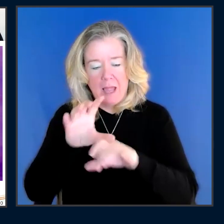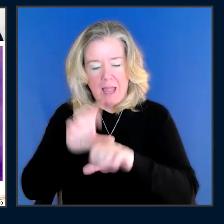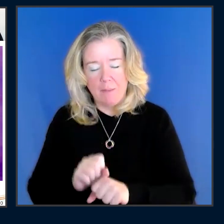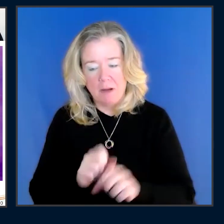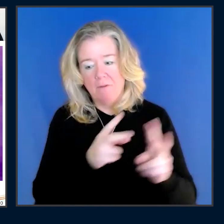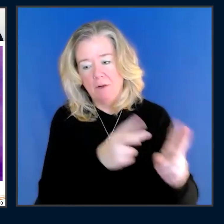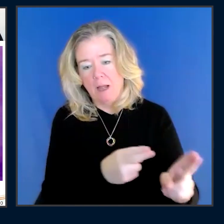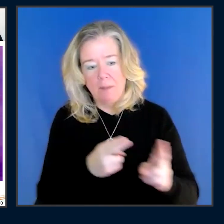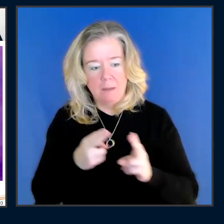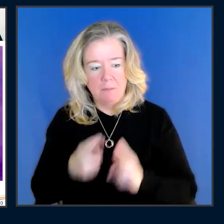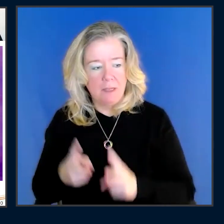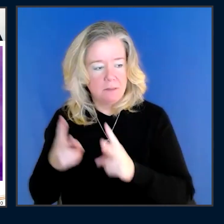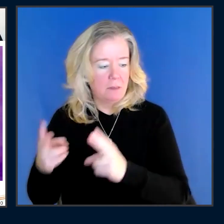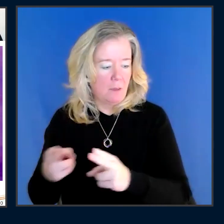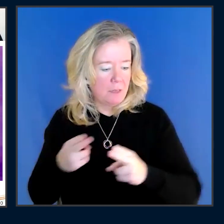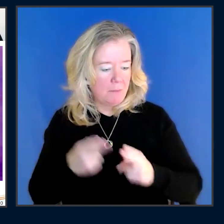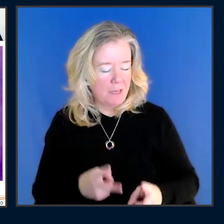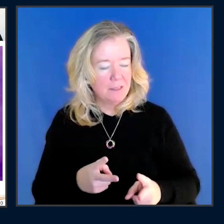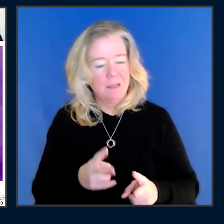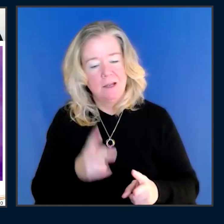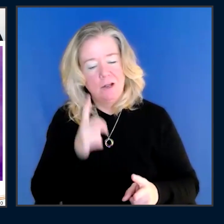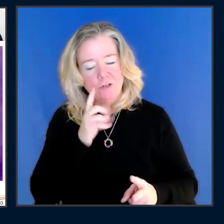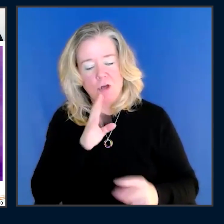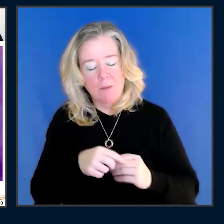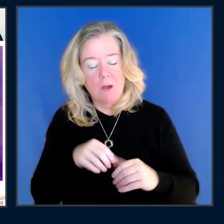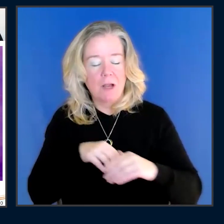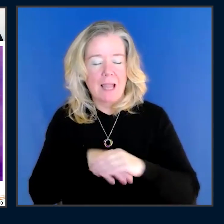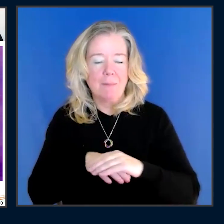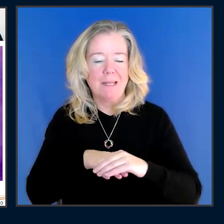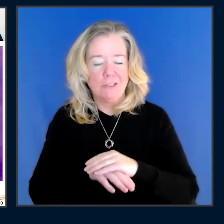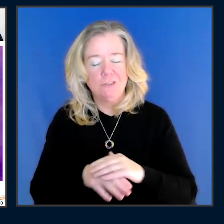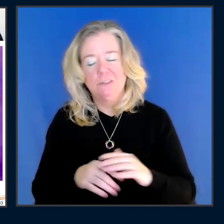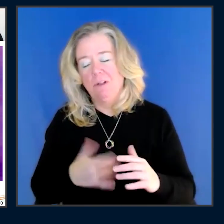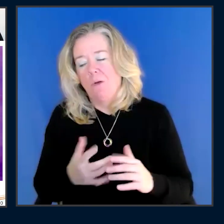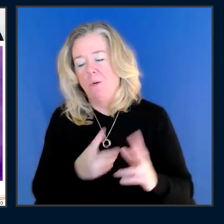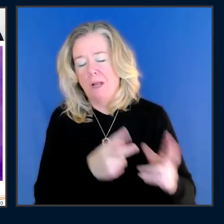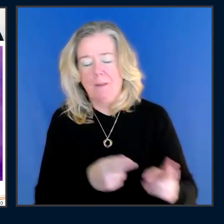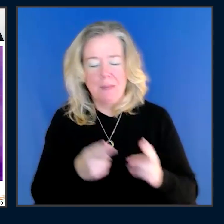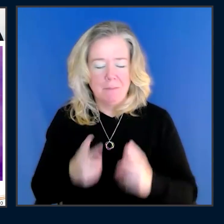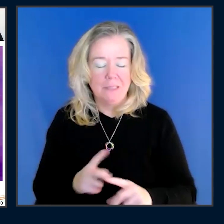the habit of copy and paste, especially when it comes to things like accommodations and whatnot,